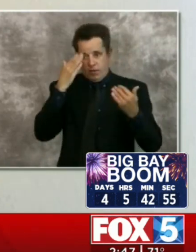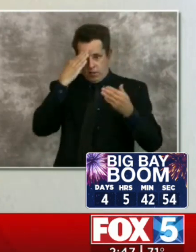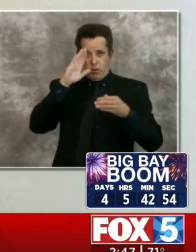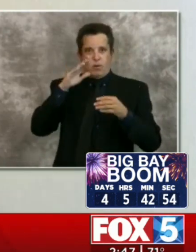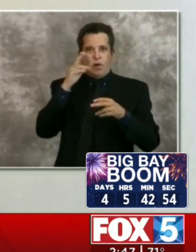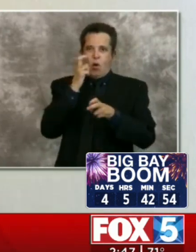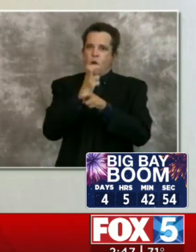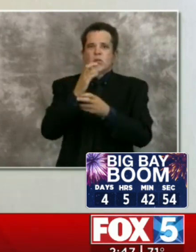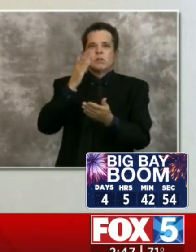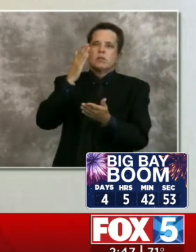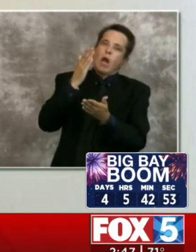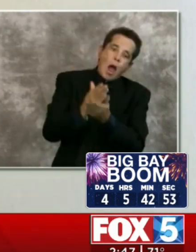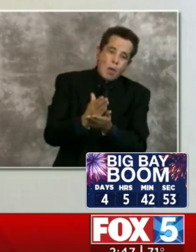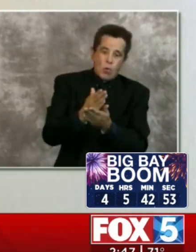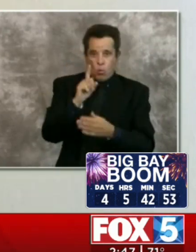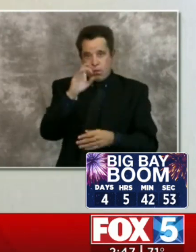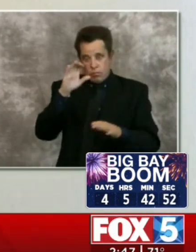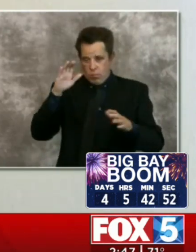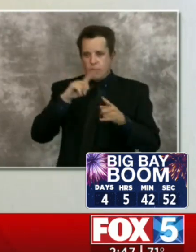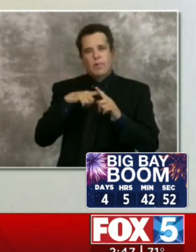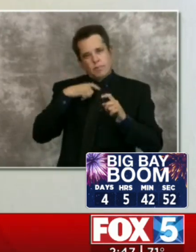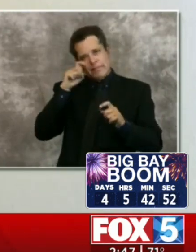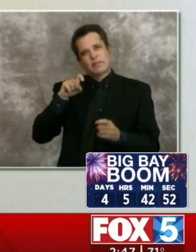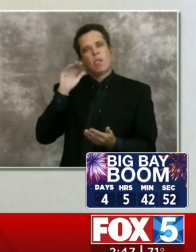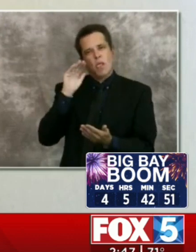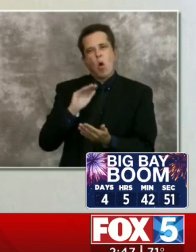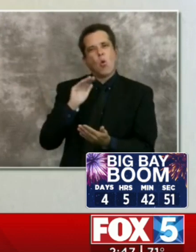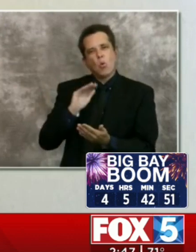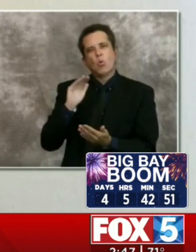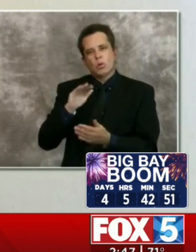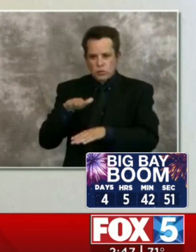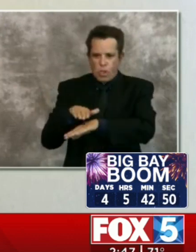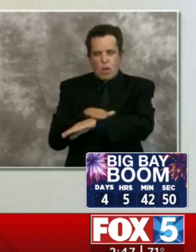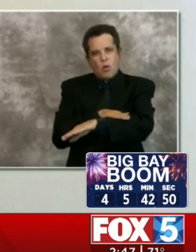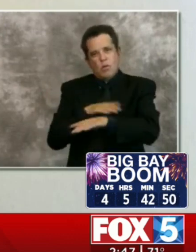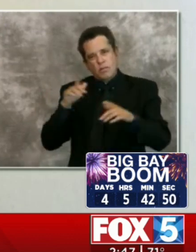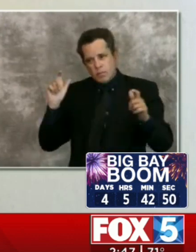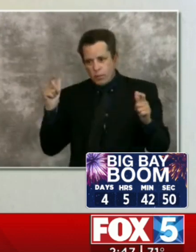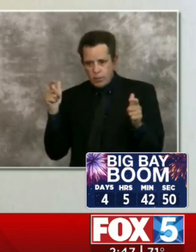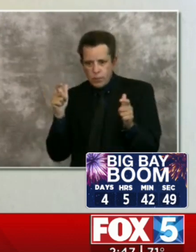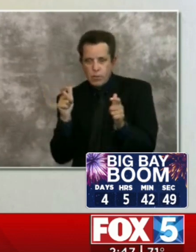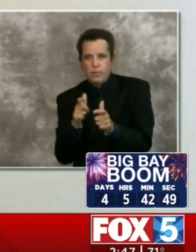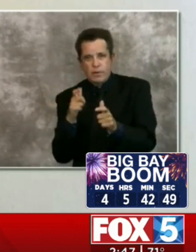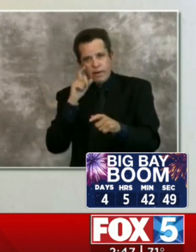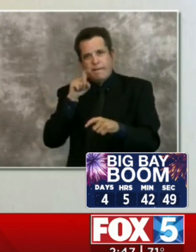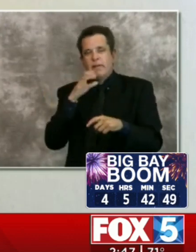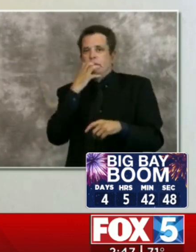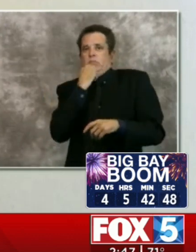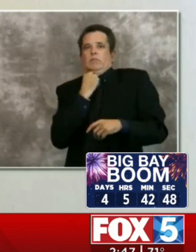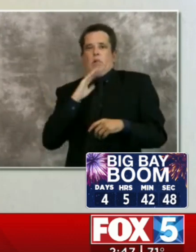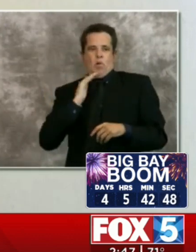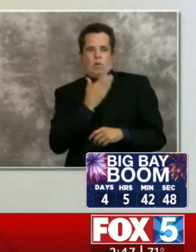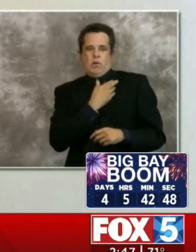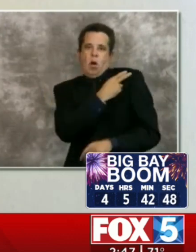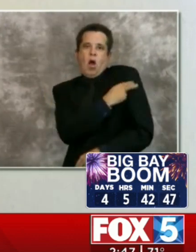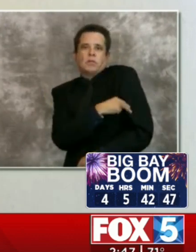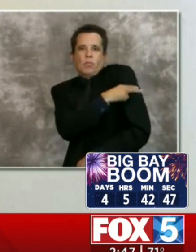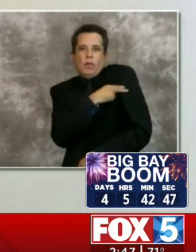PROBABLY HIRE AN AGENT OVER TO MISTER I WILL NEVER BUY STOPPED READING HIRE. YOU HAVE THREAT WE HAVE TO